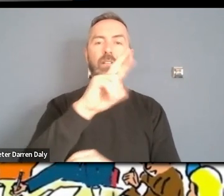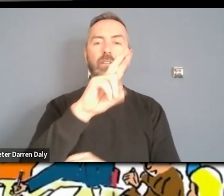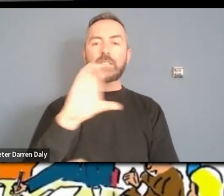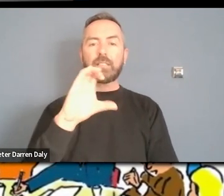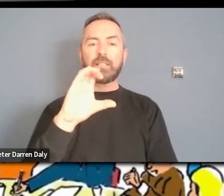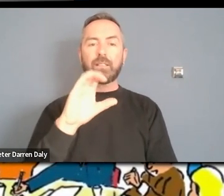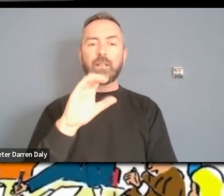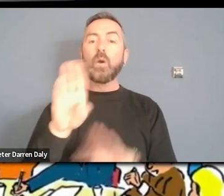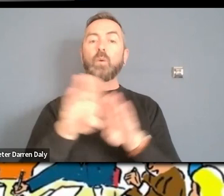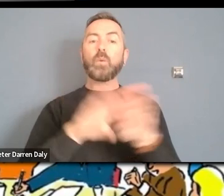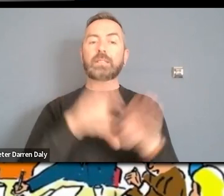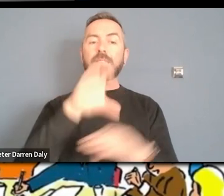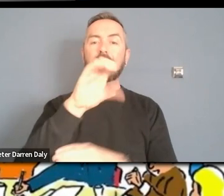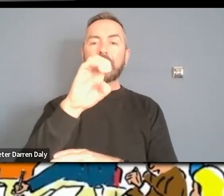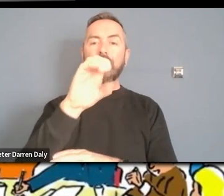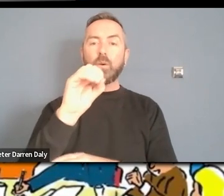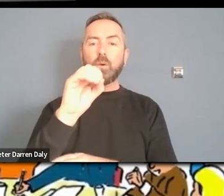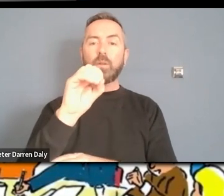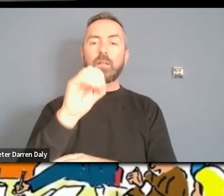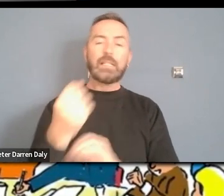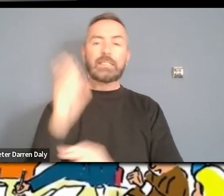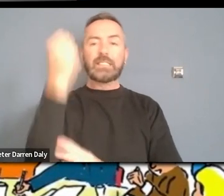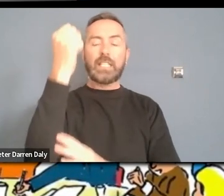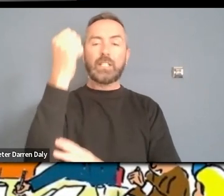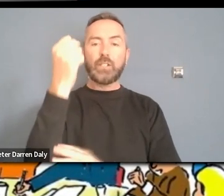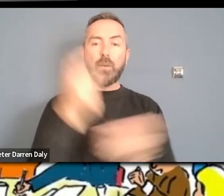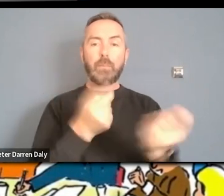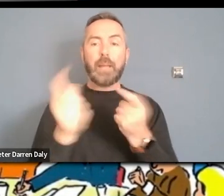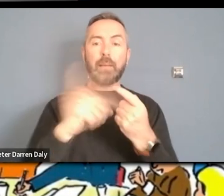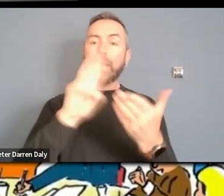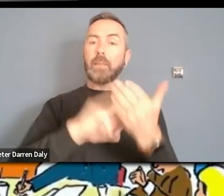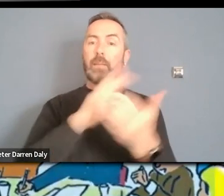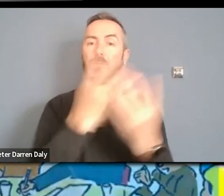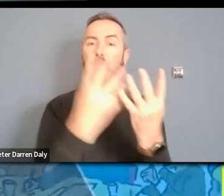with the CEO, senior management and a member from the board of management.